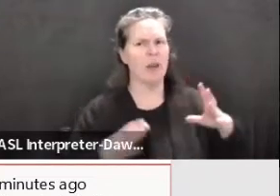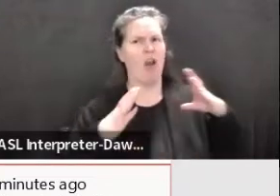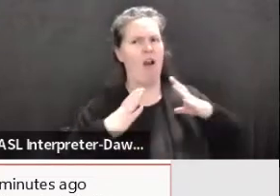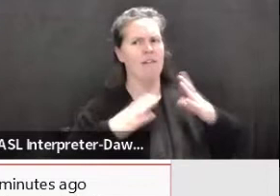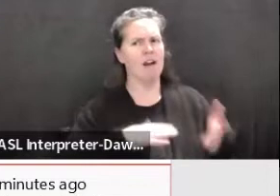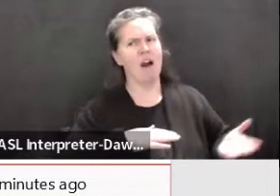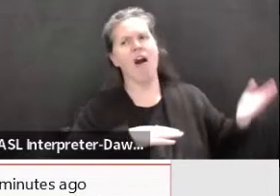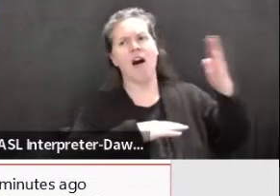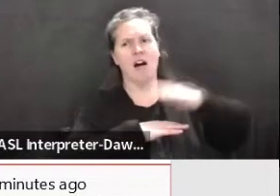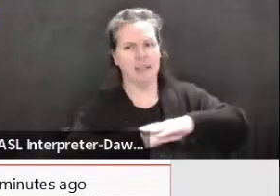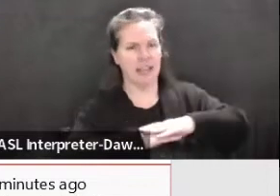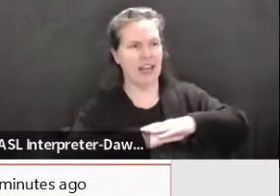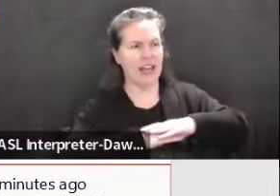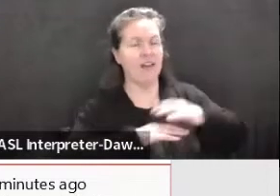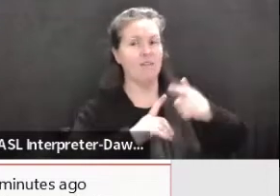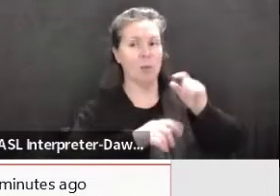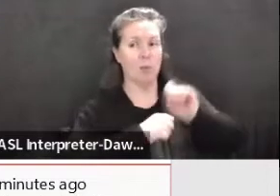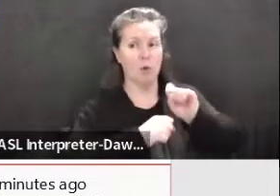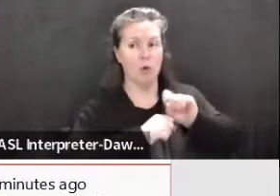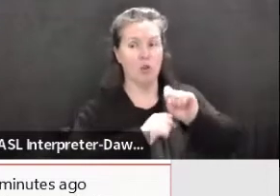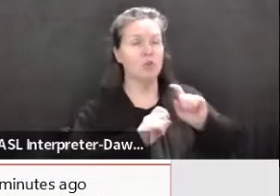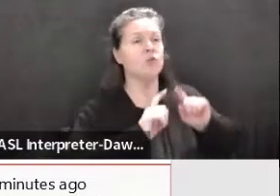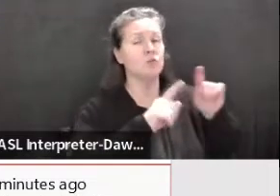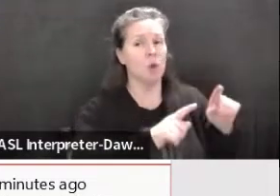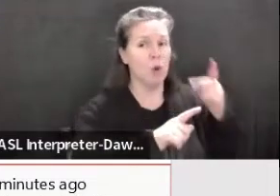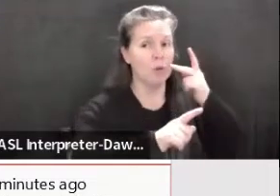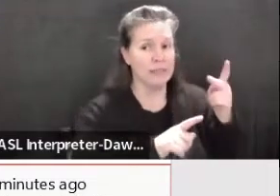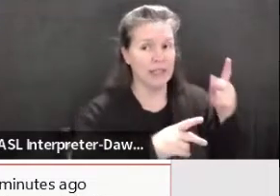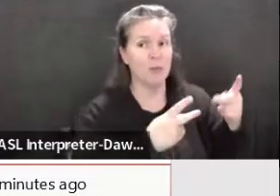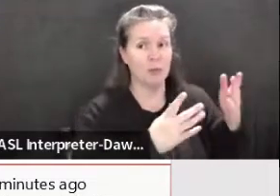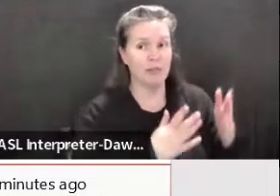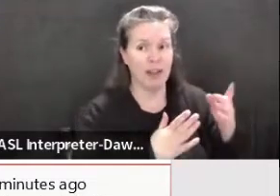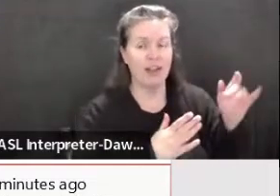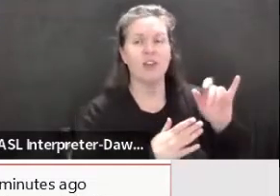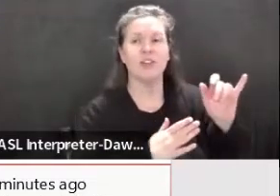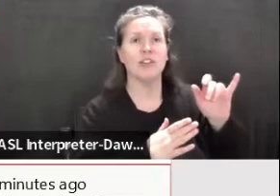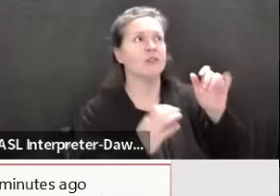just to go see the provider, because with the travel, time, the distance,